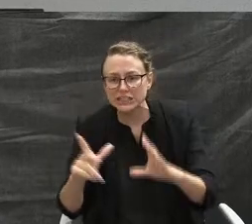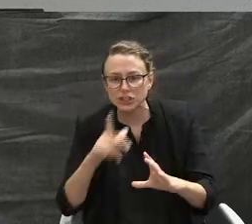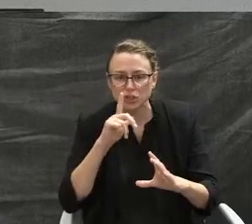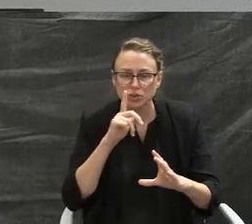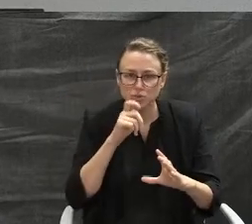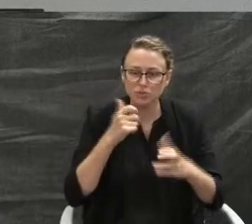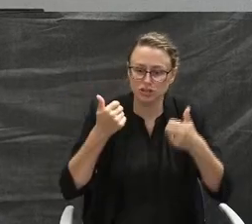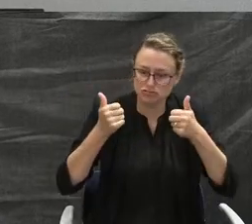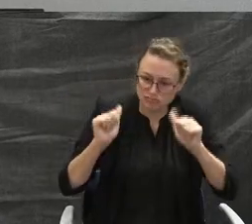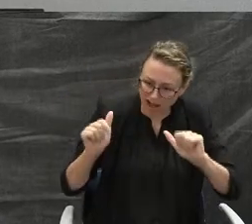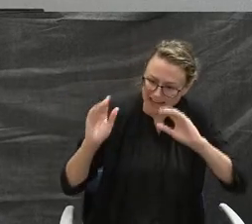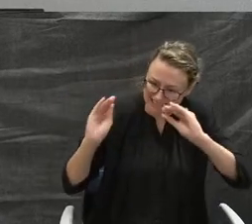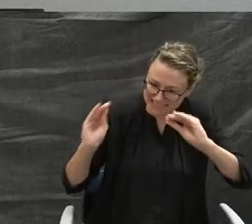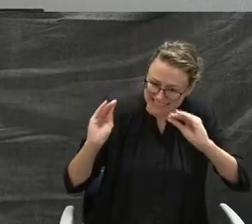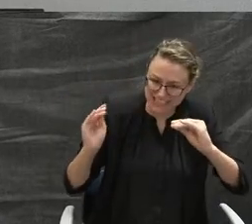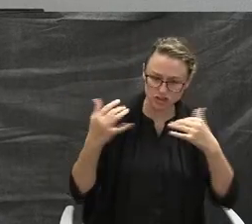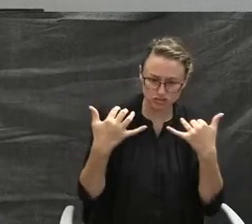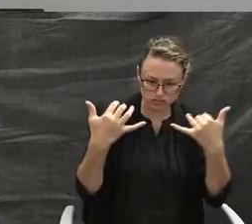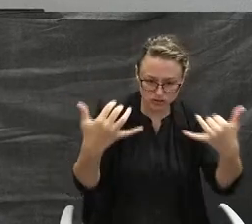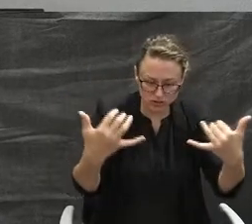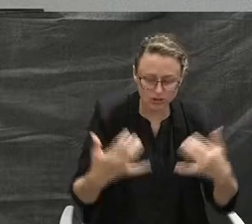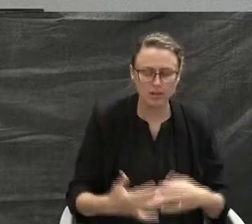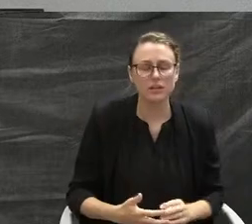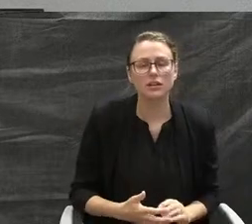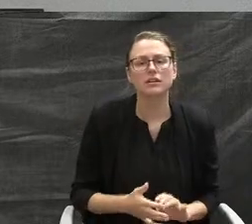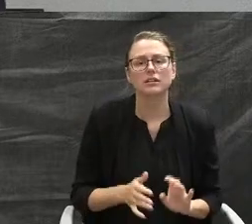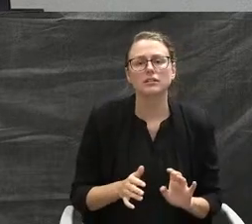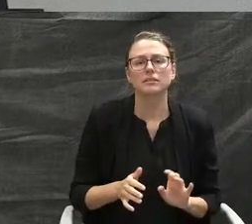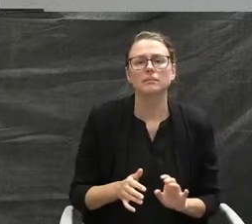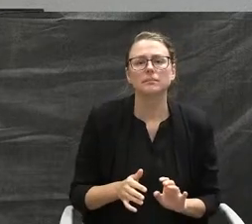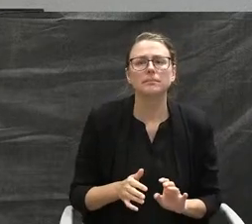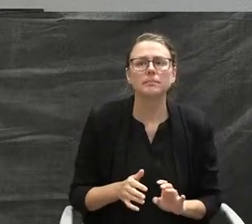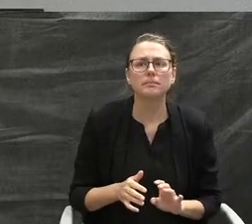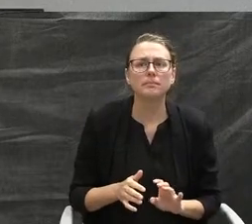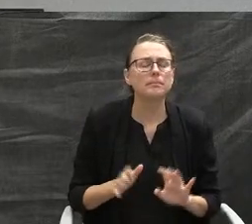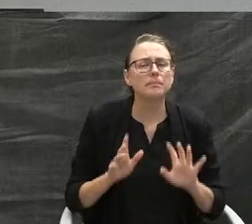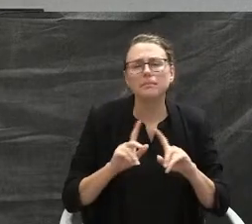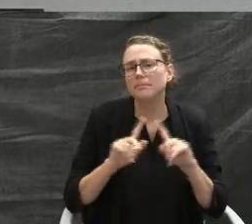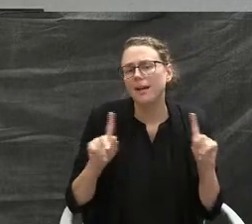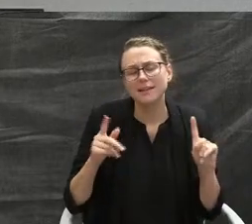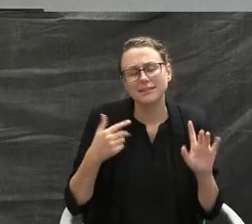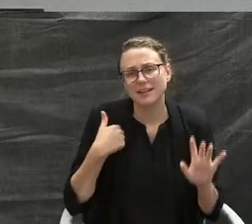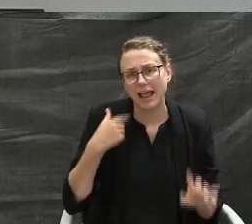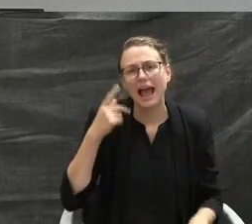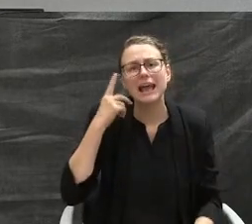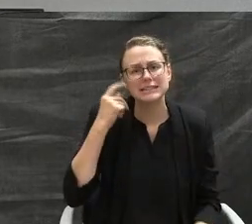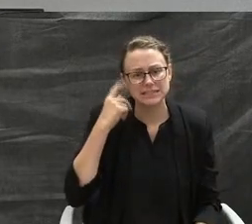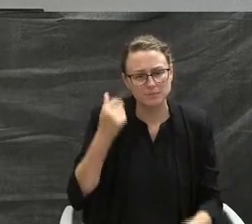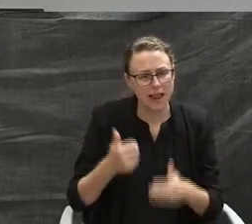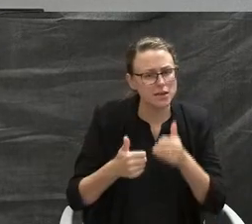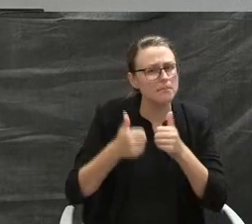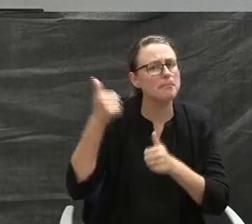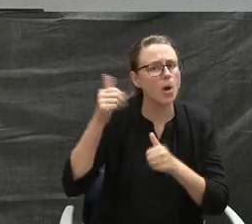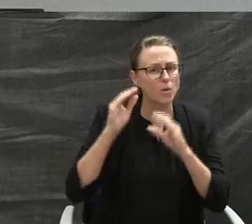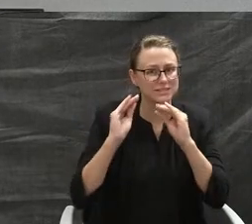trying to teach the kids in front of them so. And I suspect that most teachers are still going to